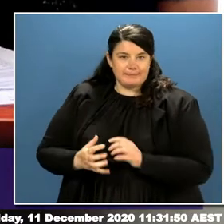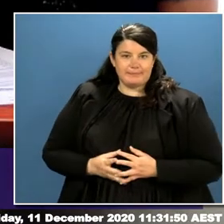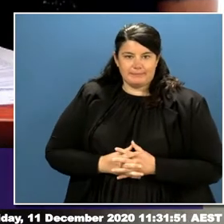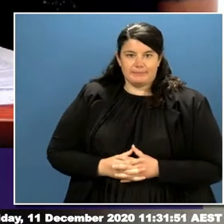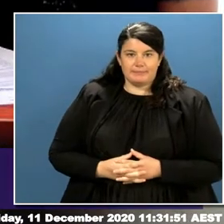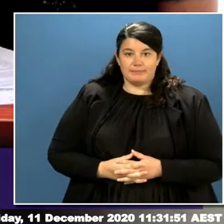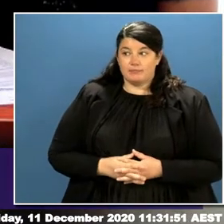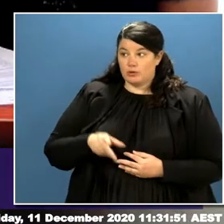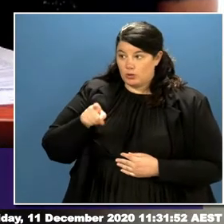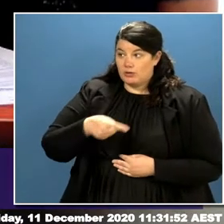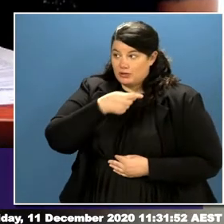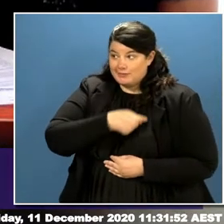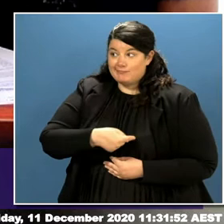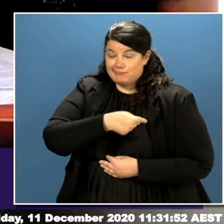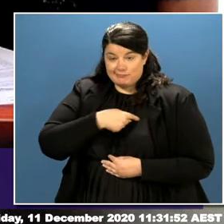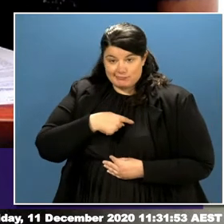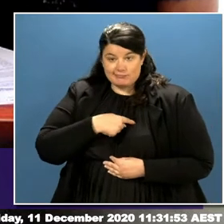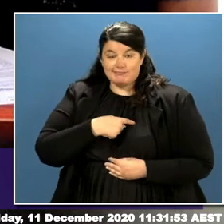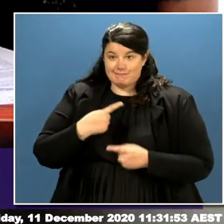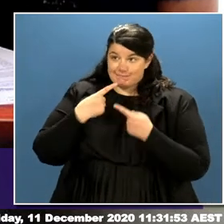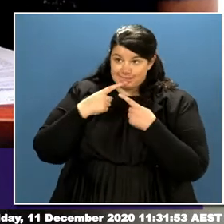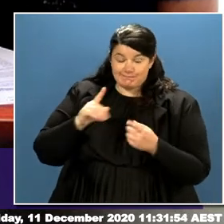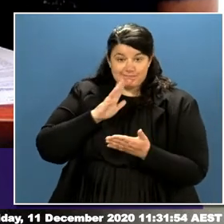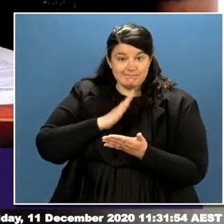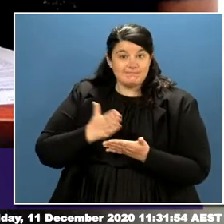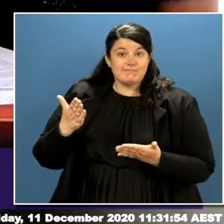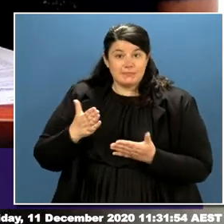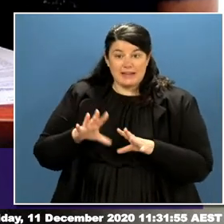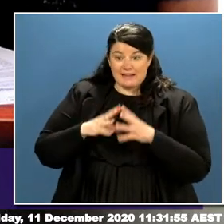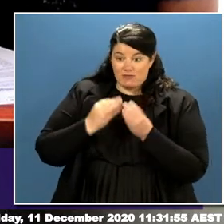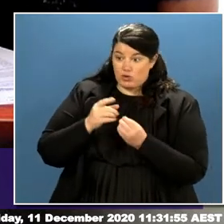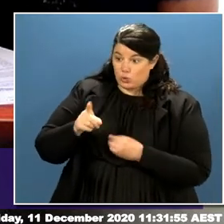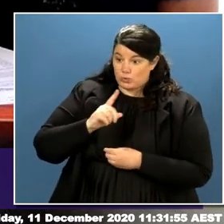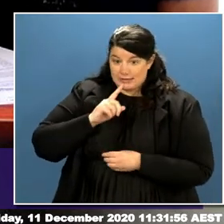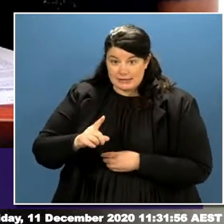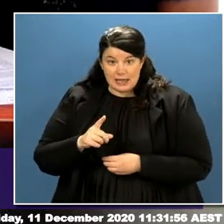Do you solemnly and sincerely declare and affirm that the evidence that you shall give